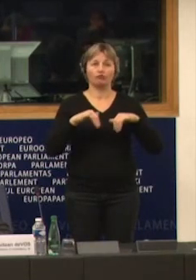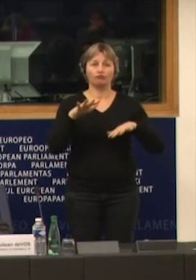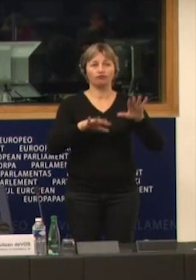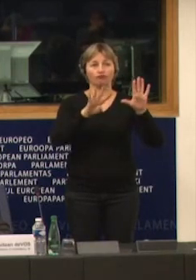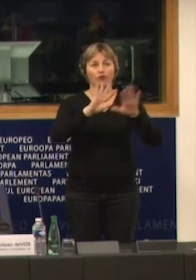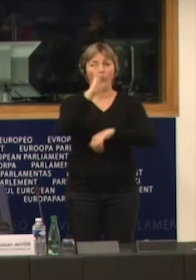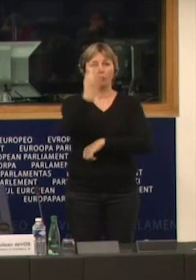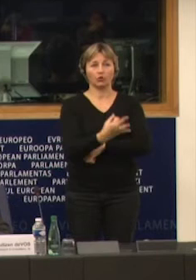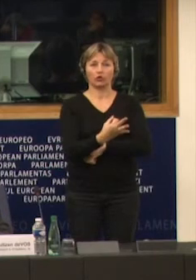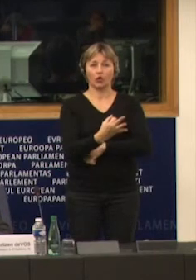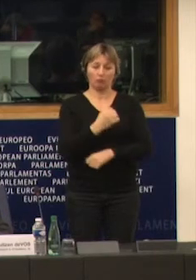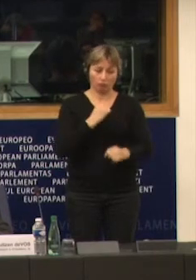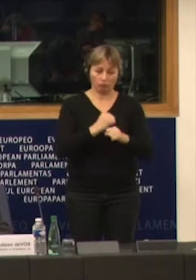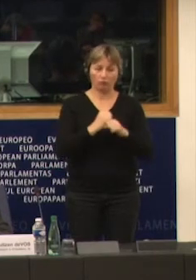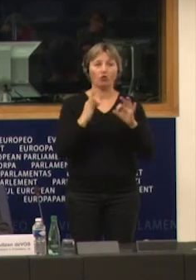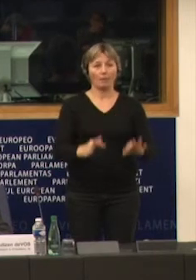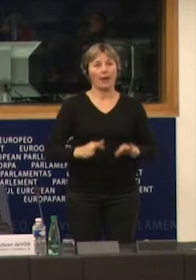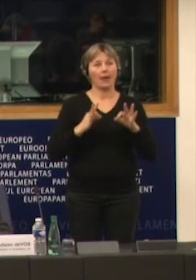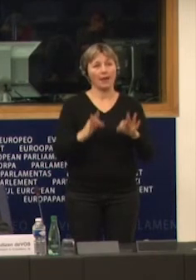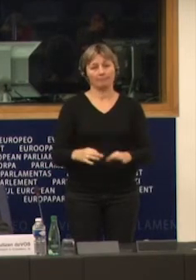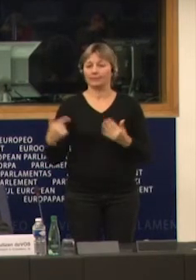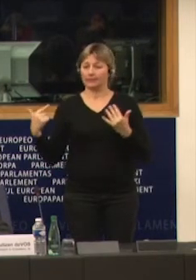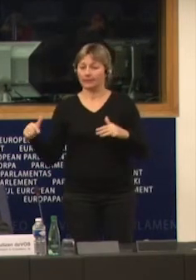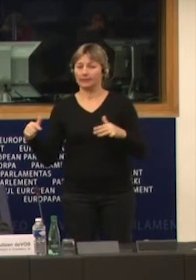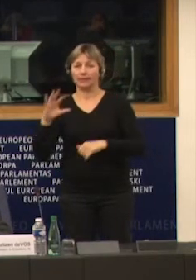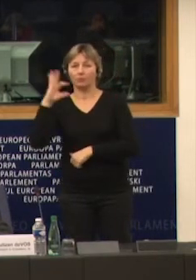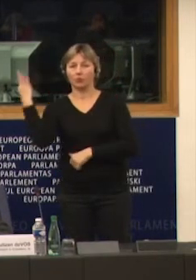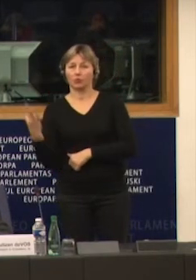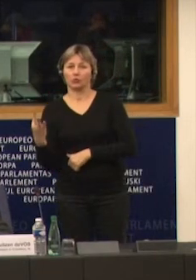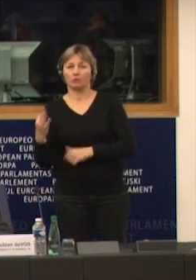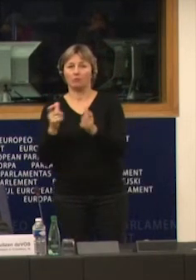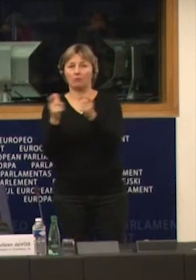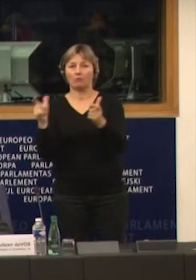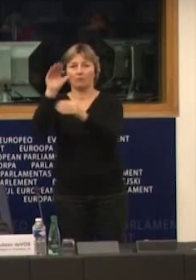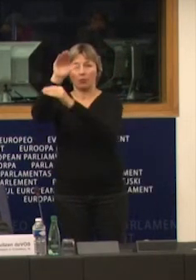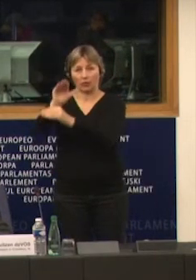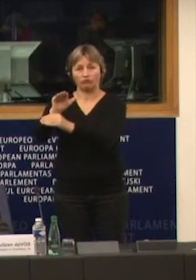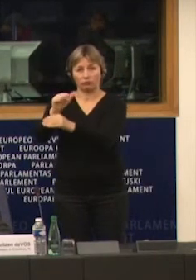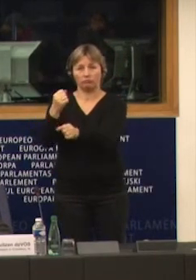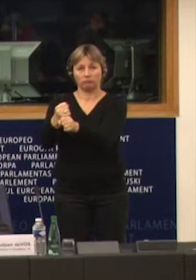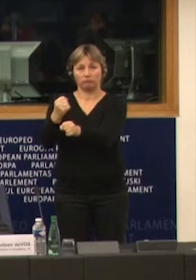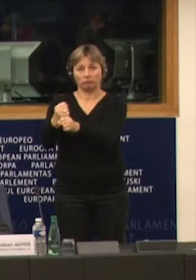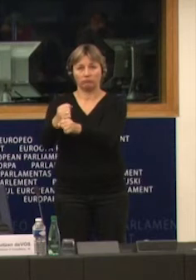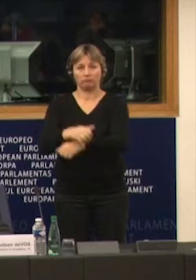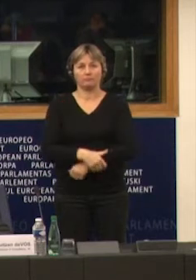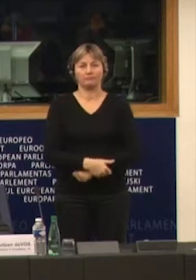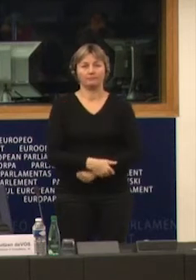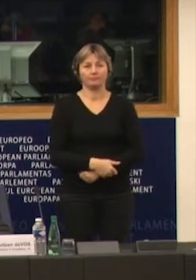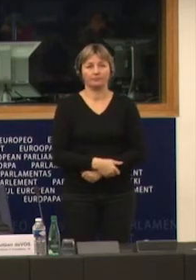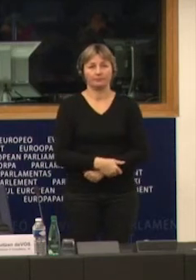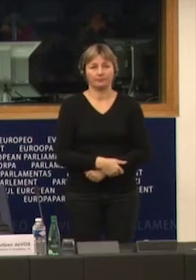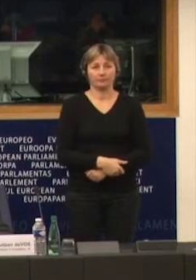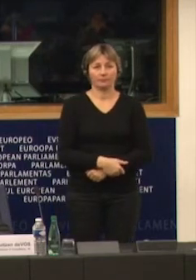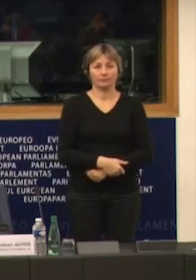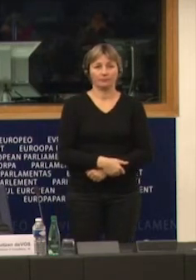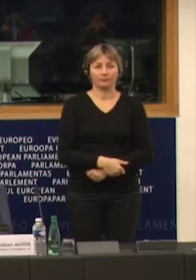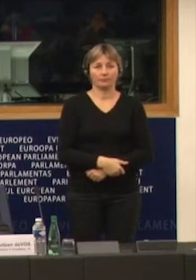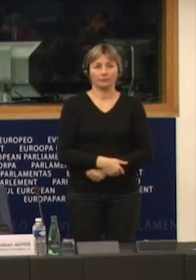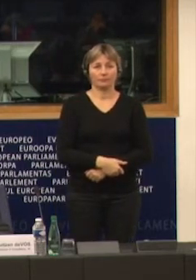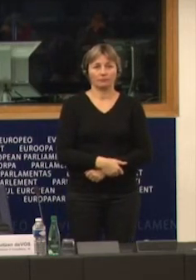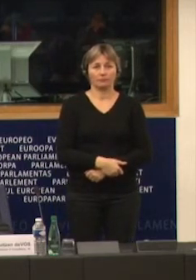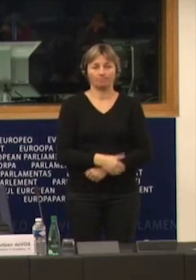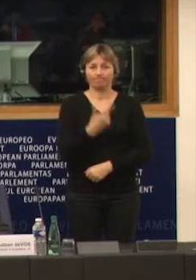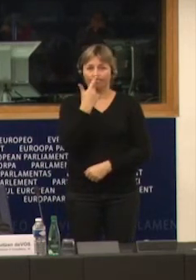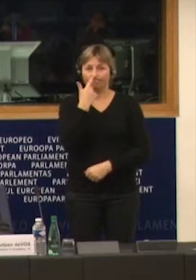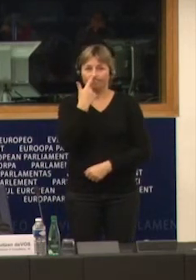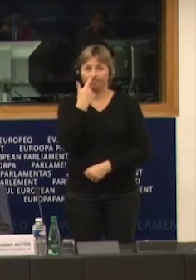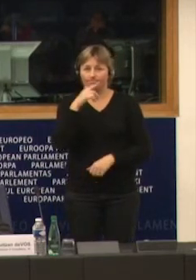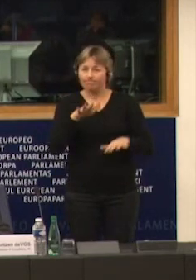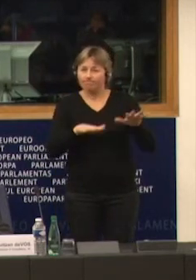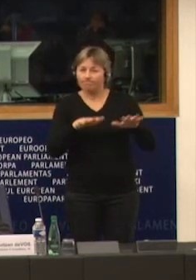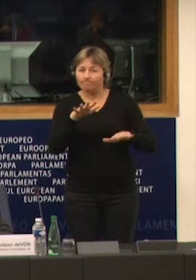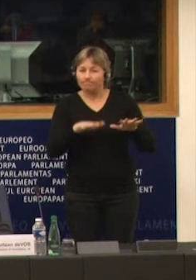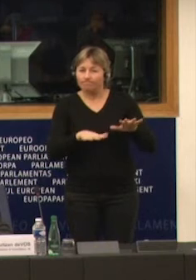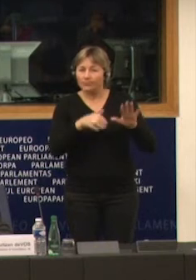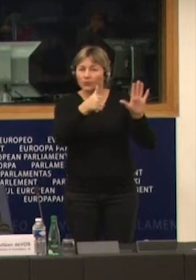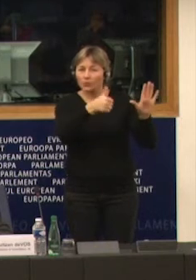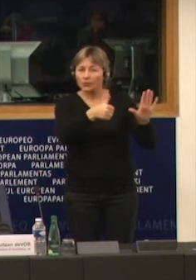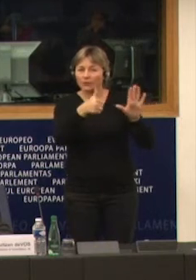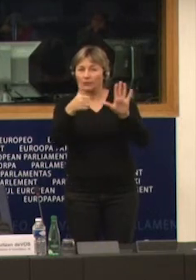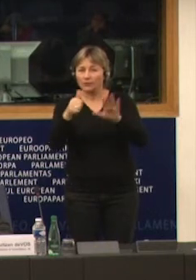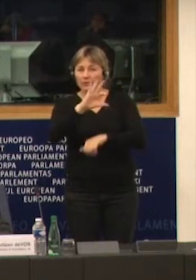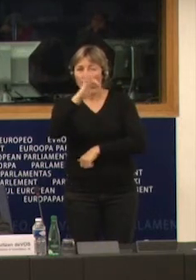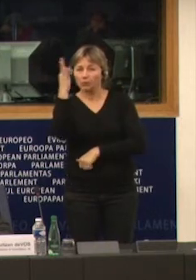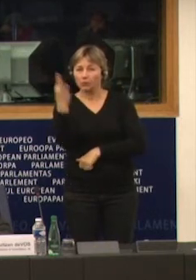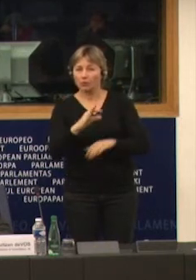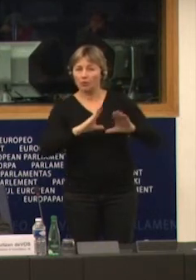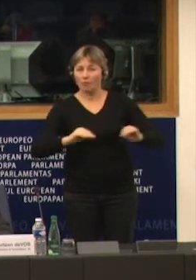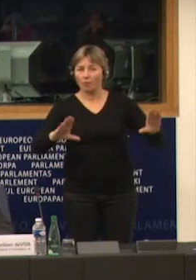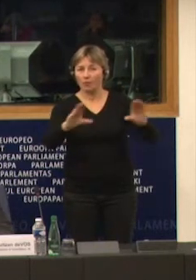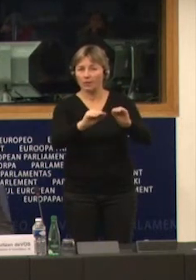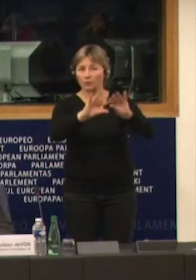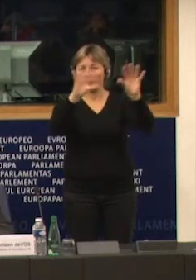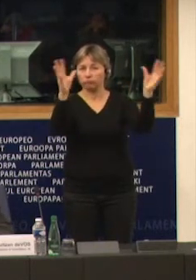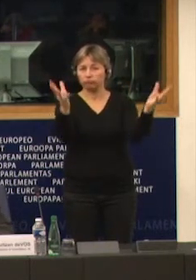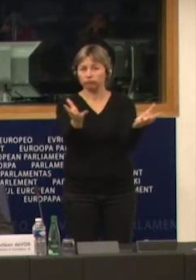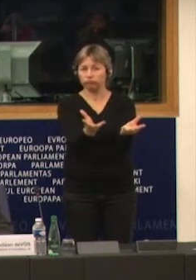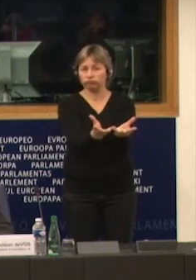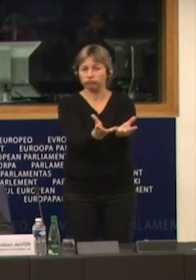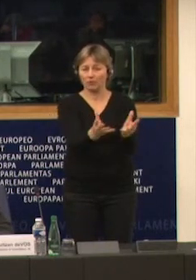in sheltered employment. And we are expecting 66% of the total population is considered to be able to work in some way.